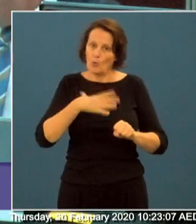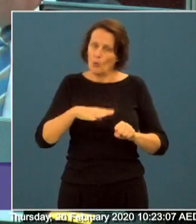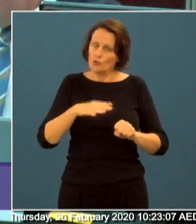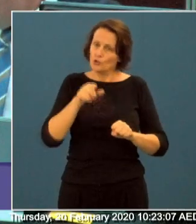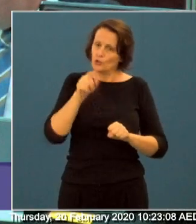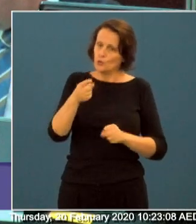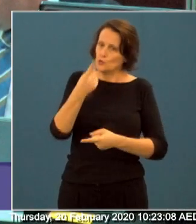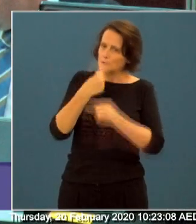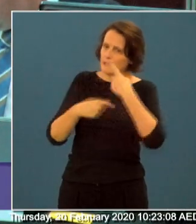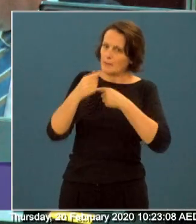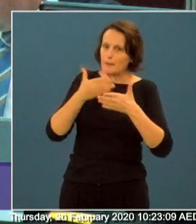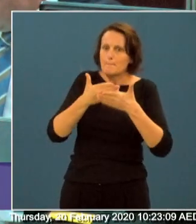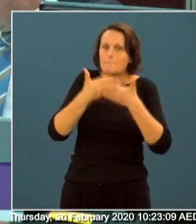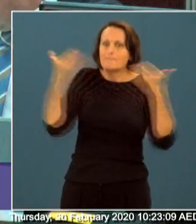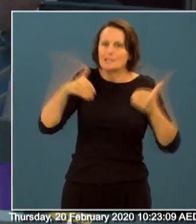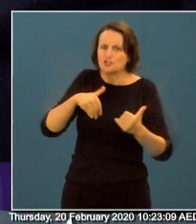the main challenges today?